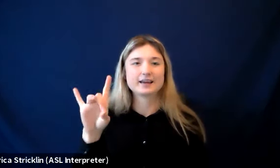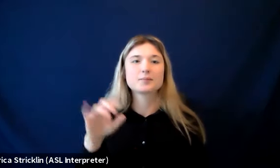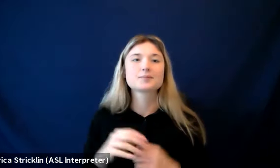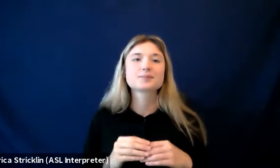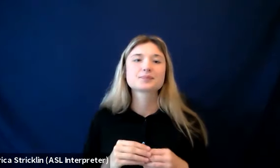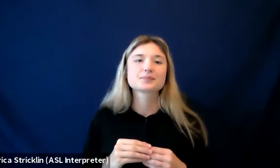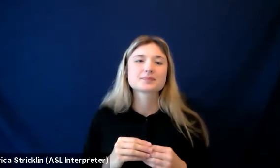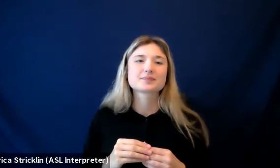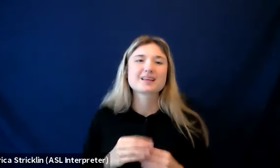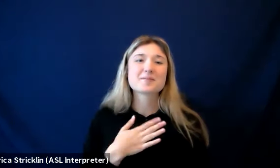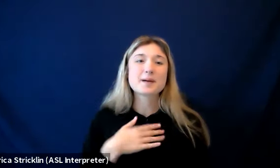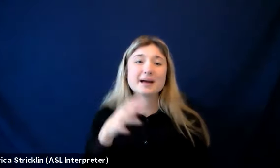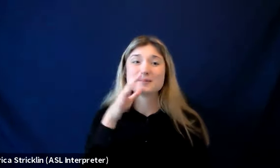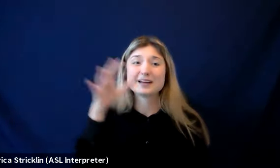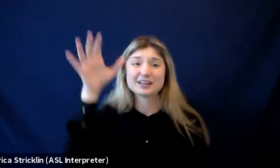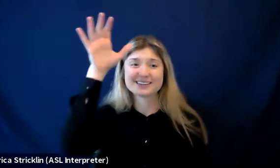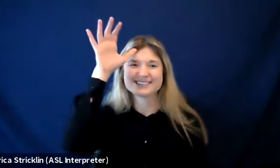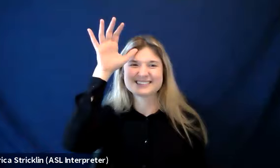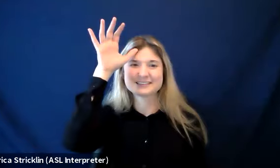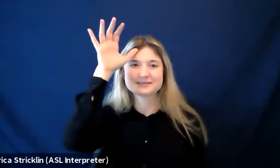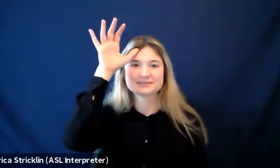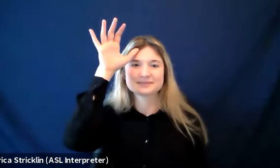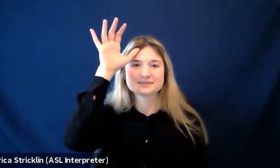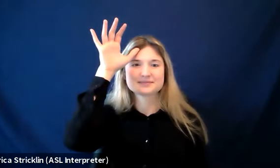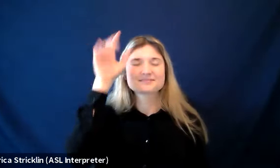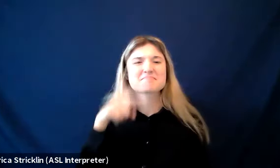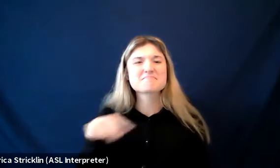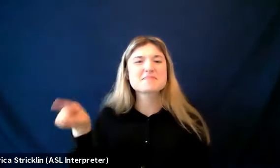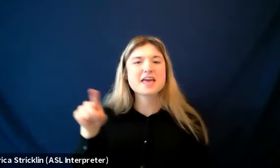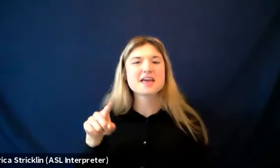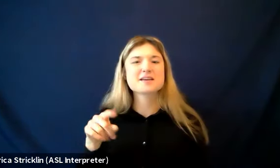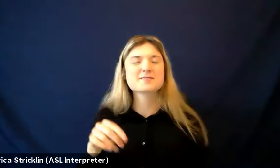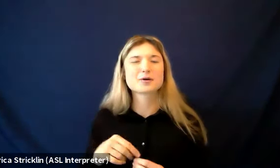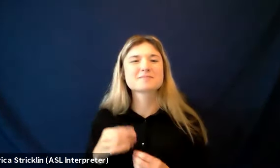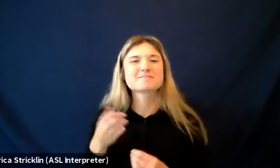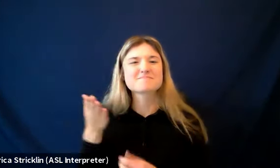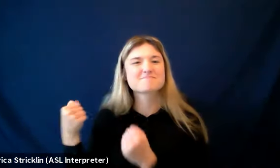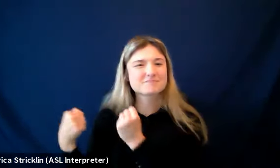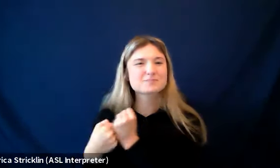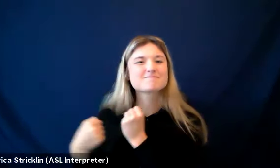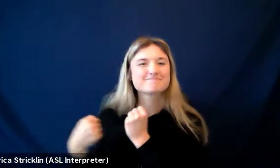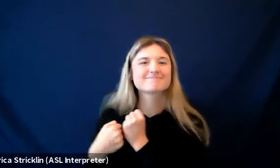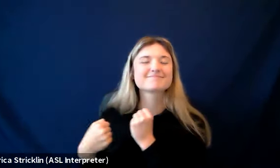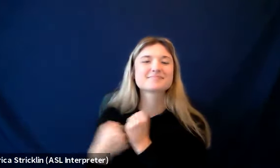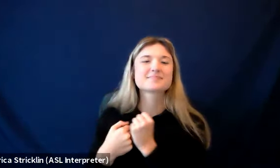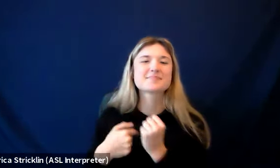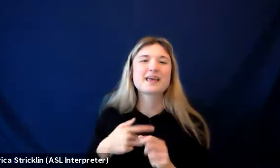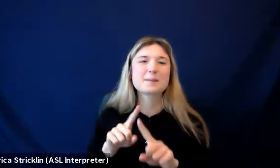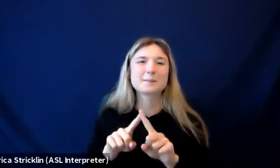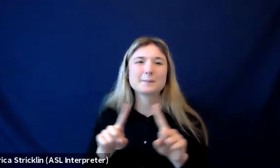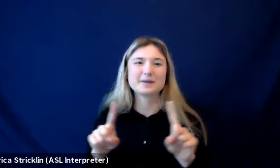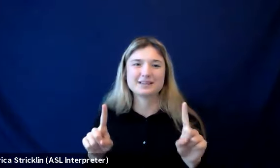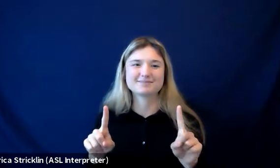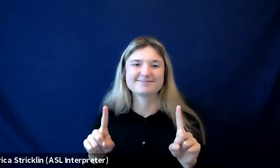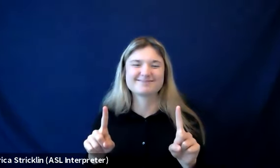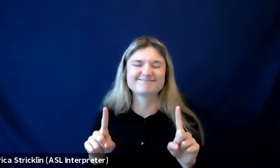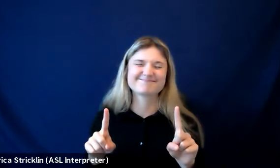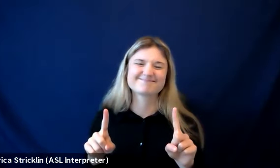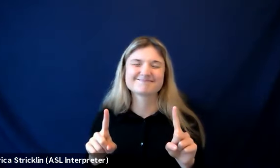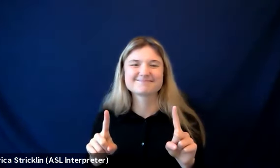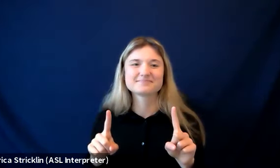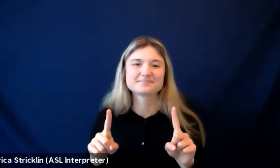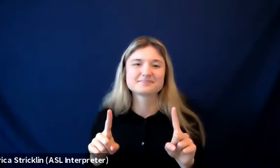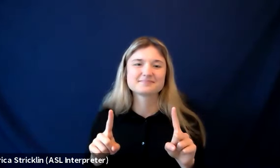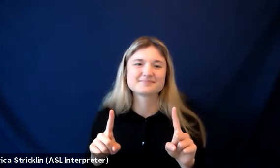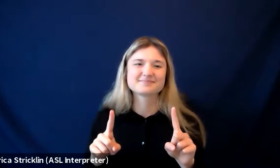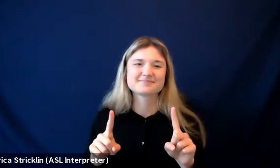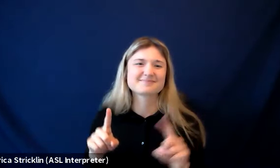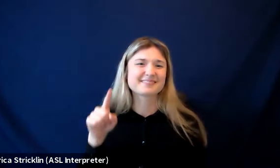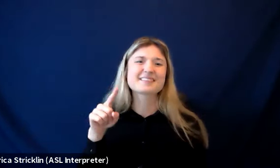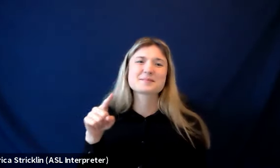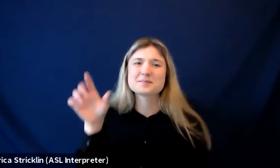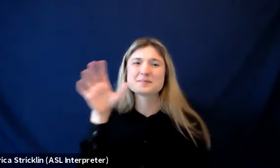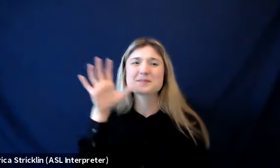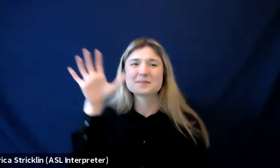my parents and my family were there to give me a lot of support, but, um, but they also.